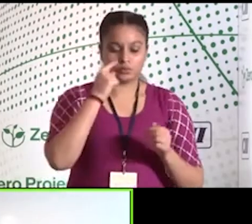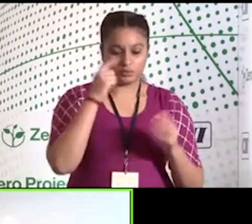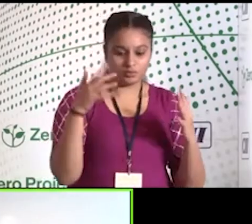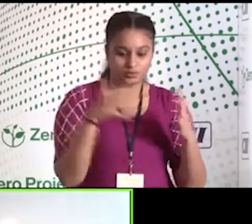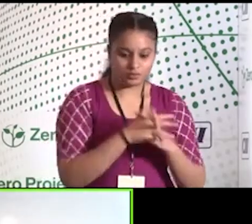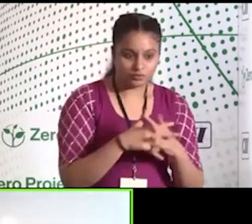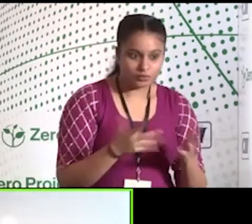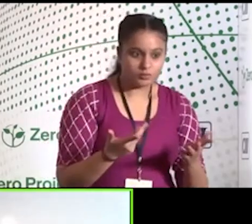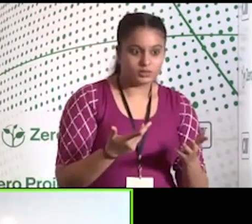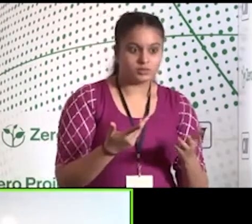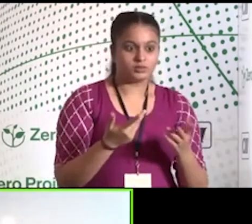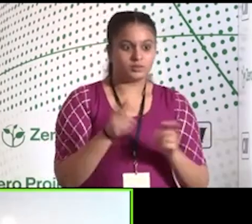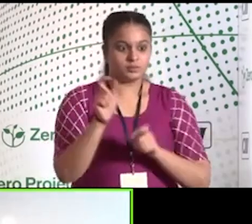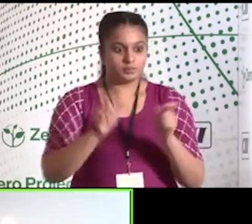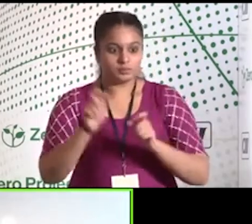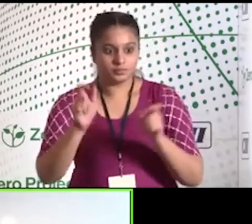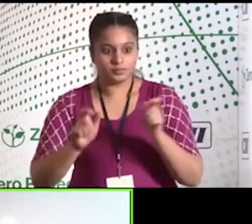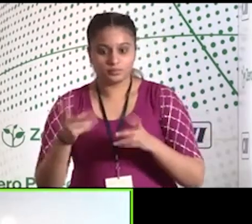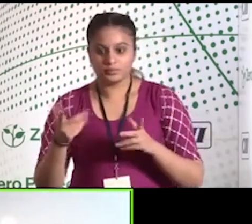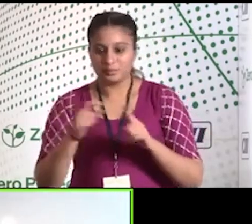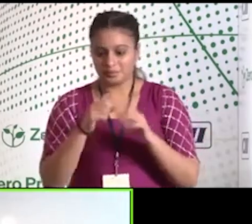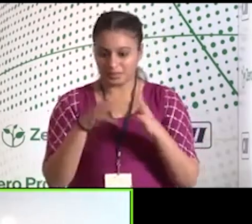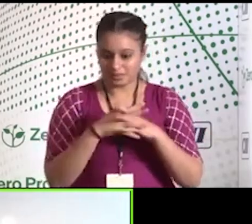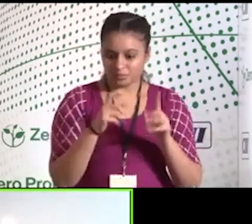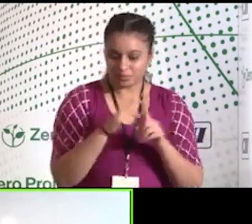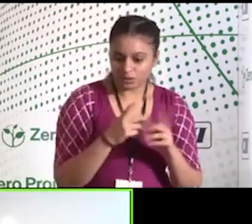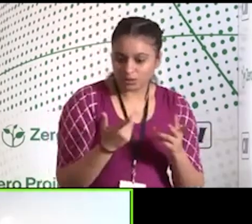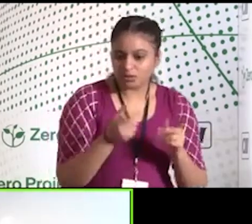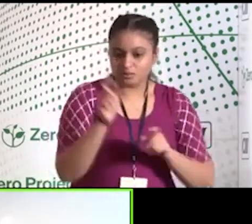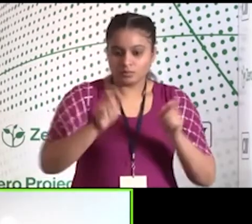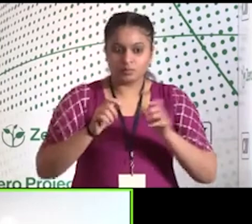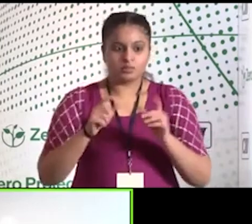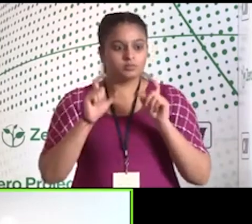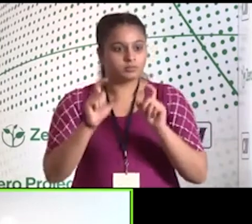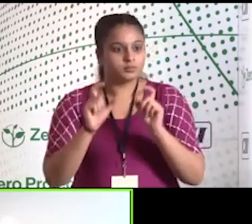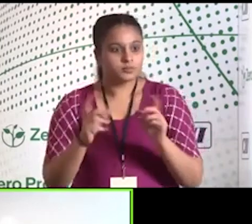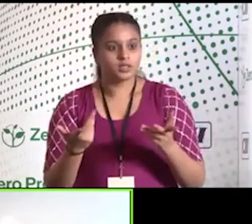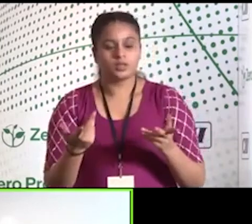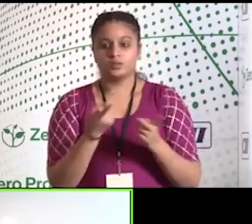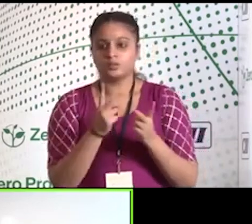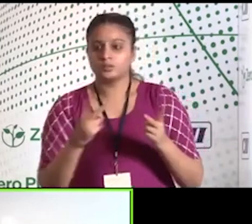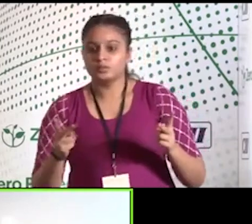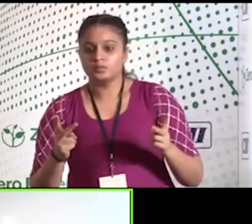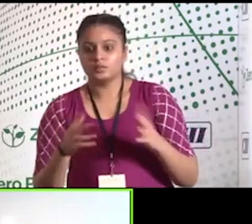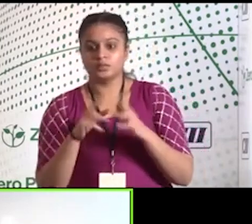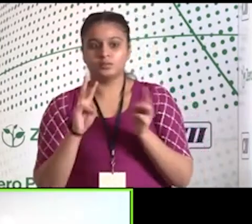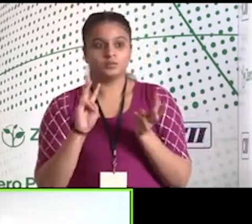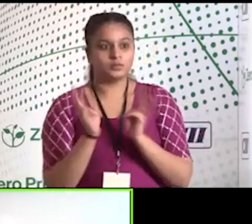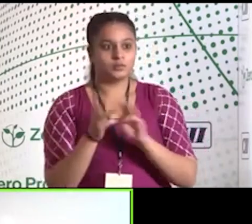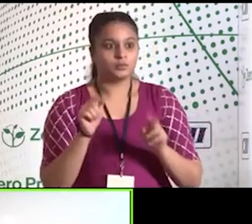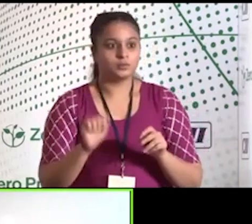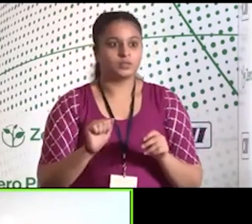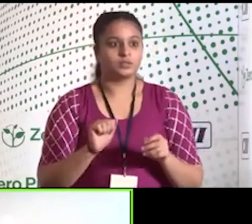people taking care of the PWT is taking care of her girl child and also helping her women cohort